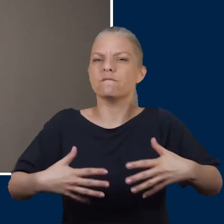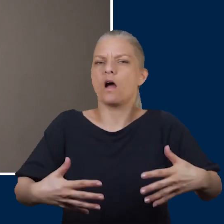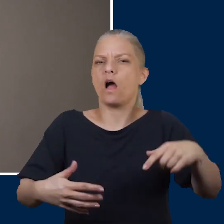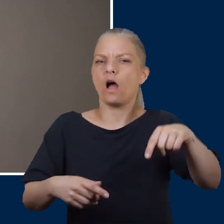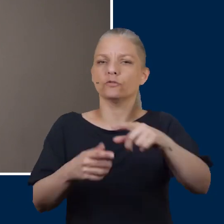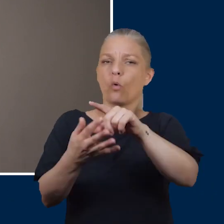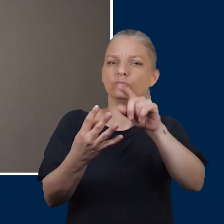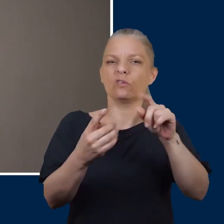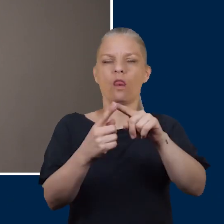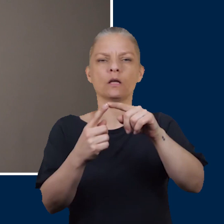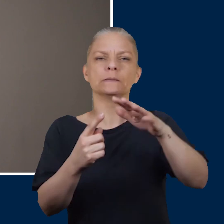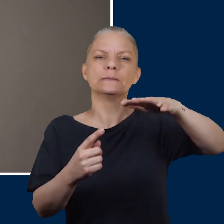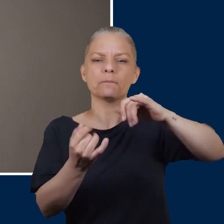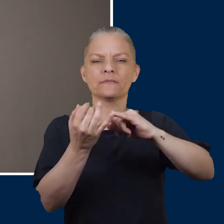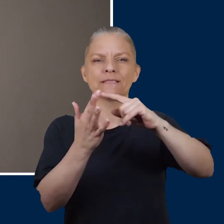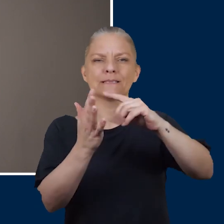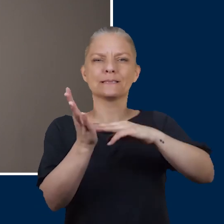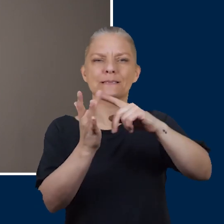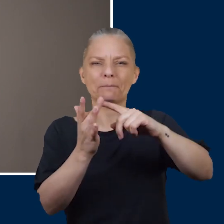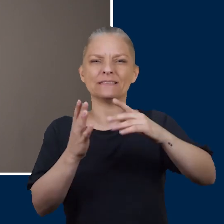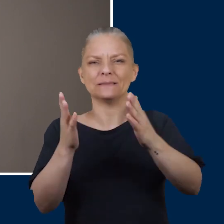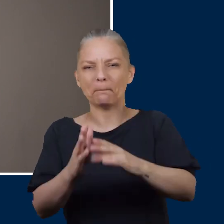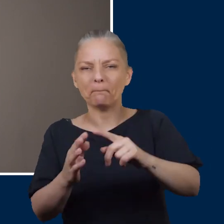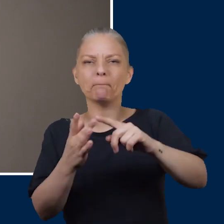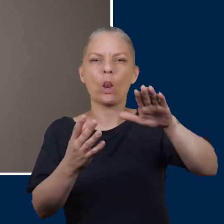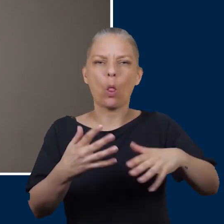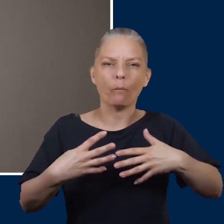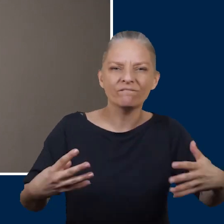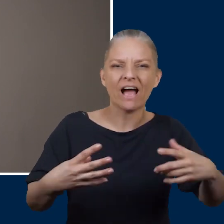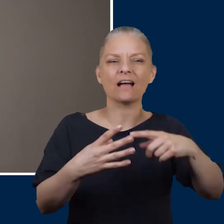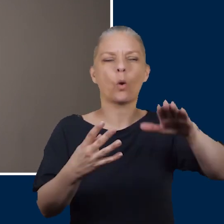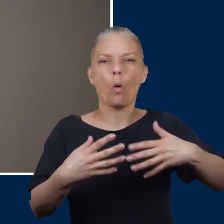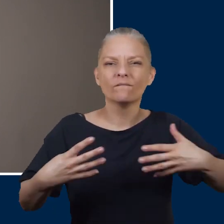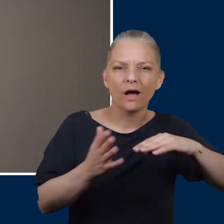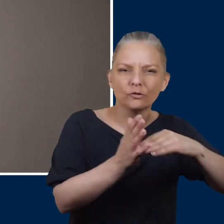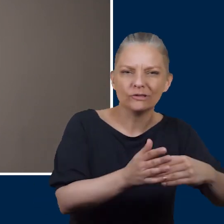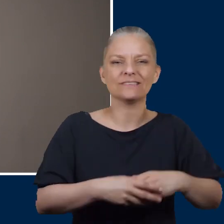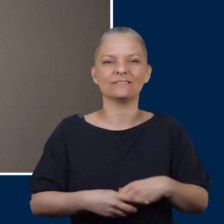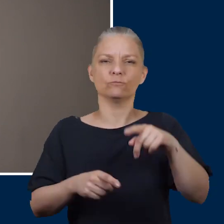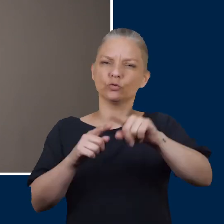You should aim to include two to three portions of milk and dairy per day and one portion is